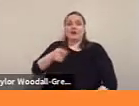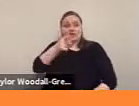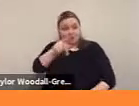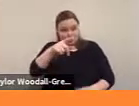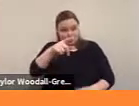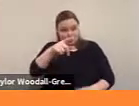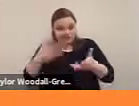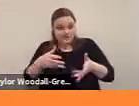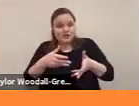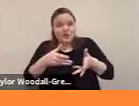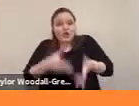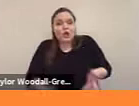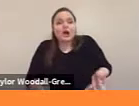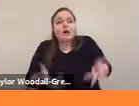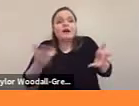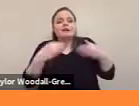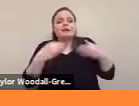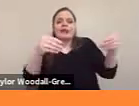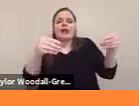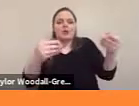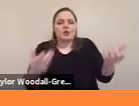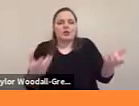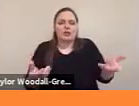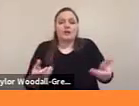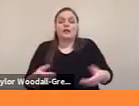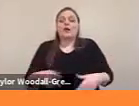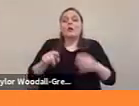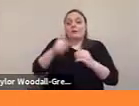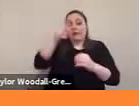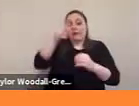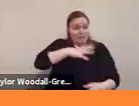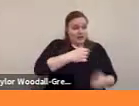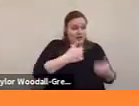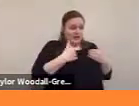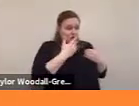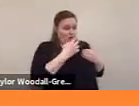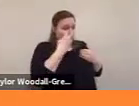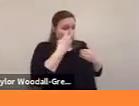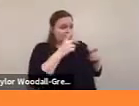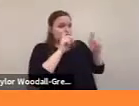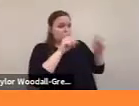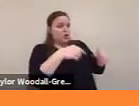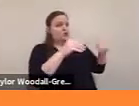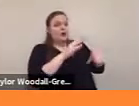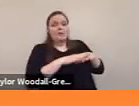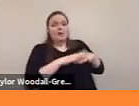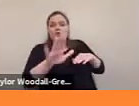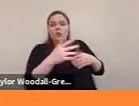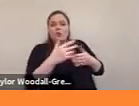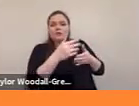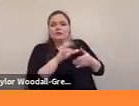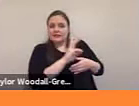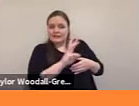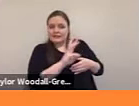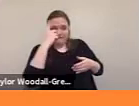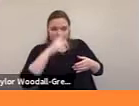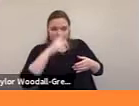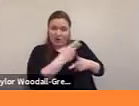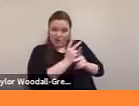How about a man with colorblindness goes to shop on your site for a product. He's unable to make out the hyperlinks to products because